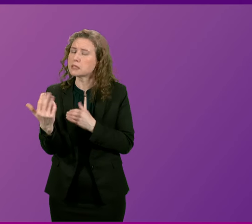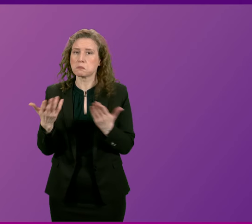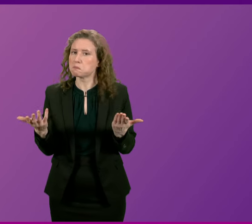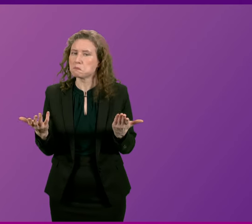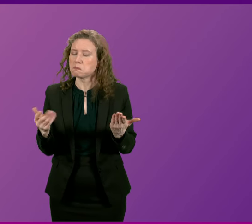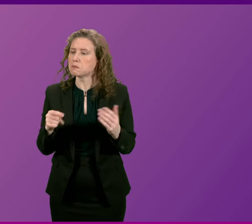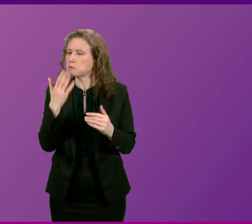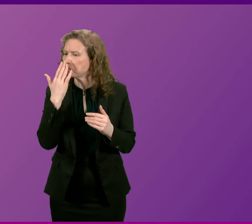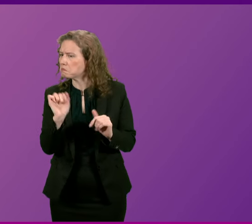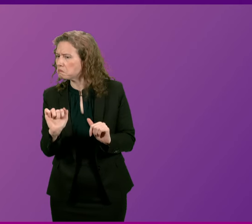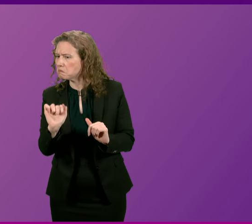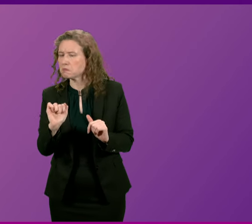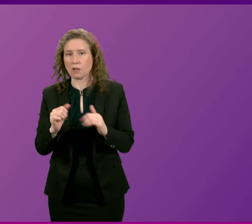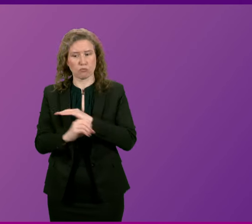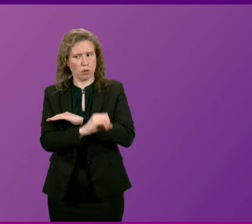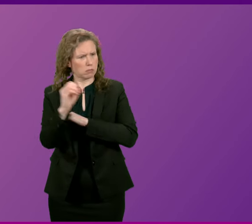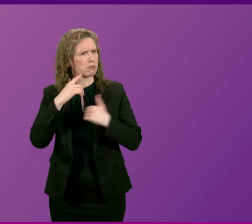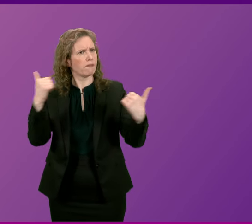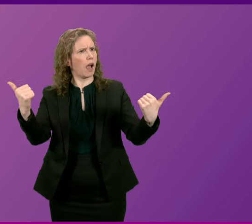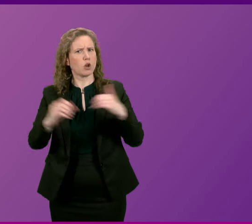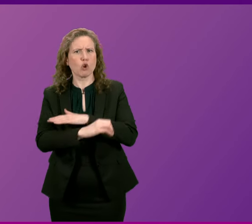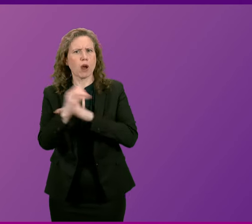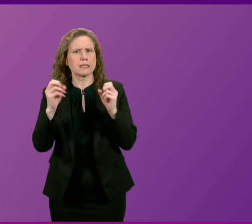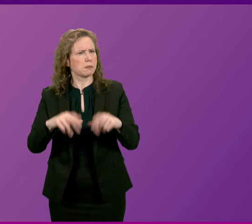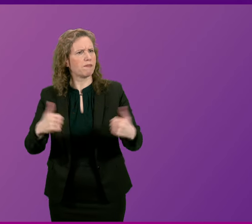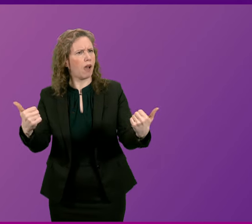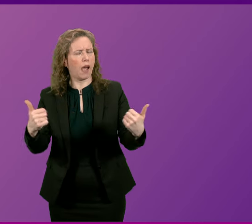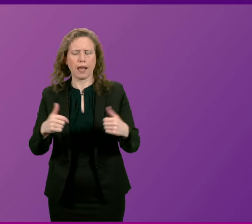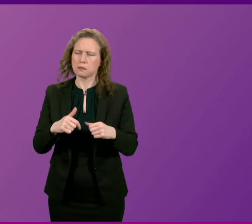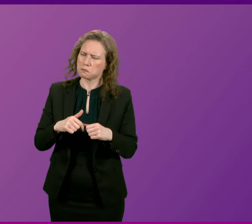Horizon was as robust as it suggested. Therefore, the decision was taken to no